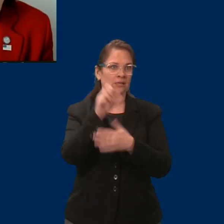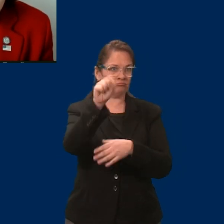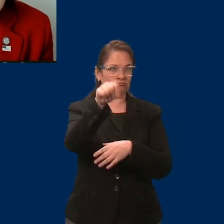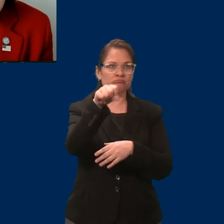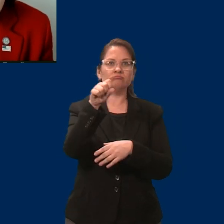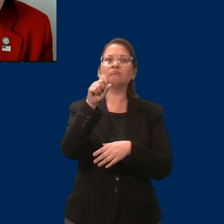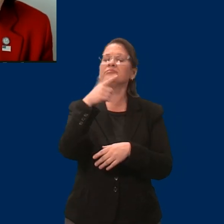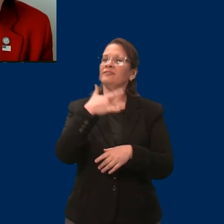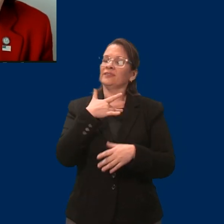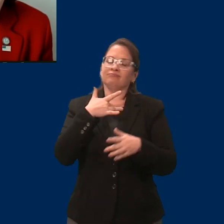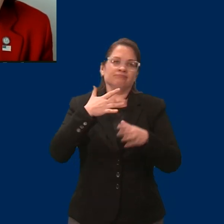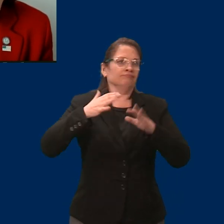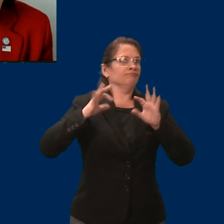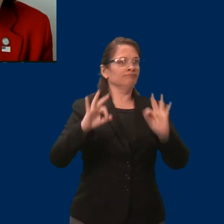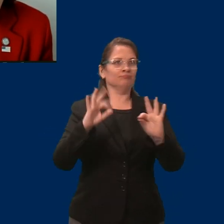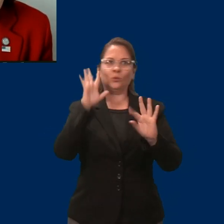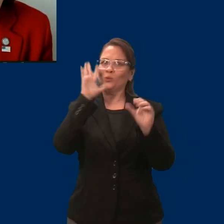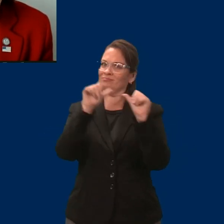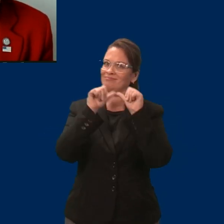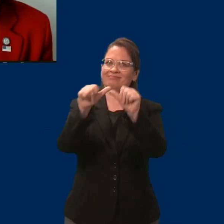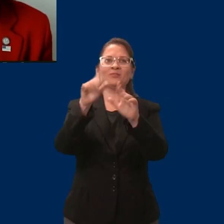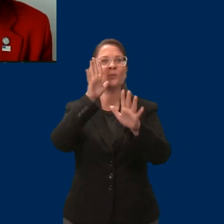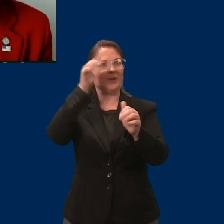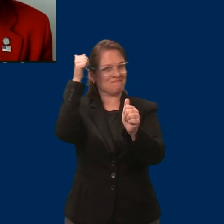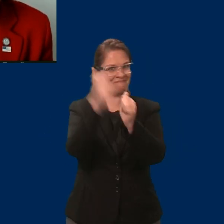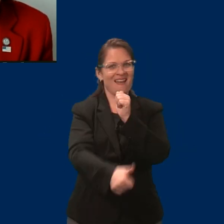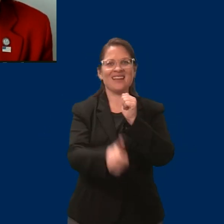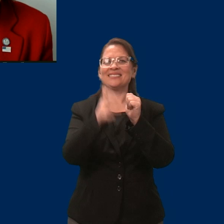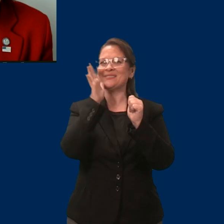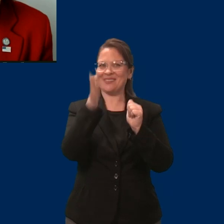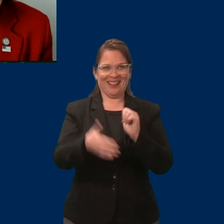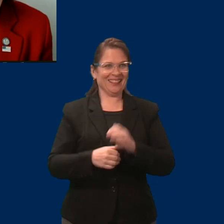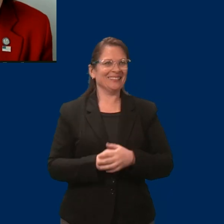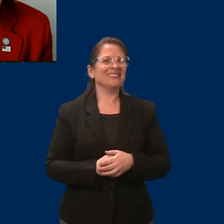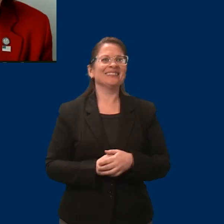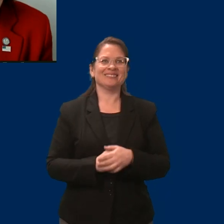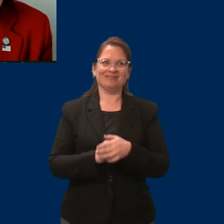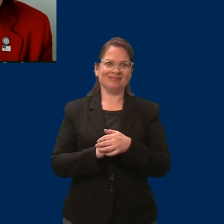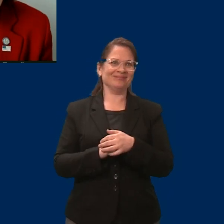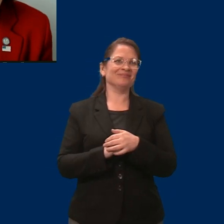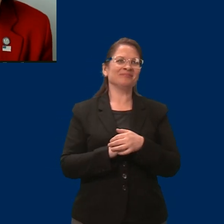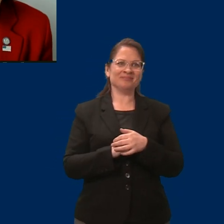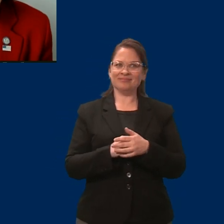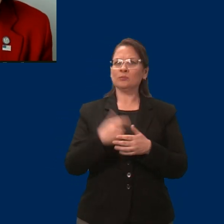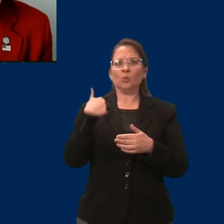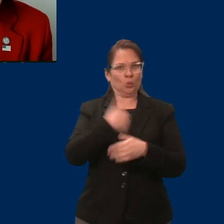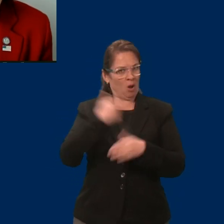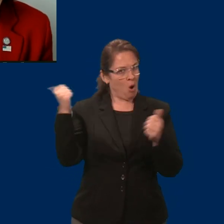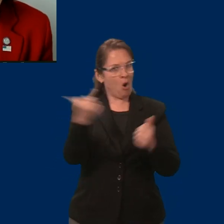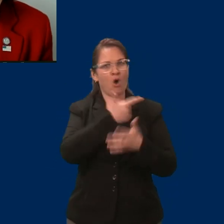these things will continue on, as they were so well bipartisanly supported. They'd be a good model to continue with. Thank you.